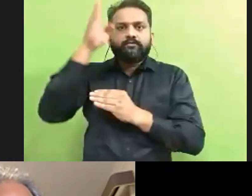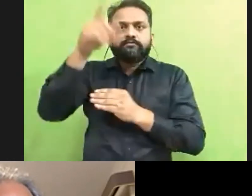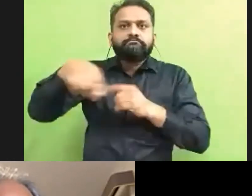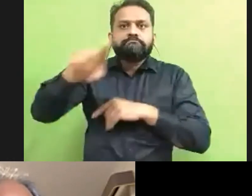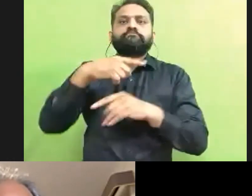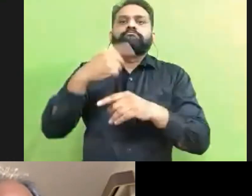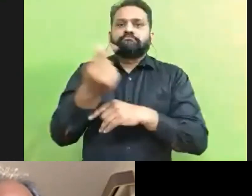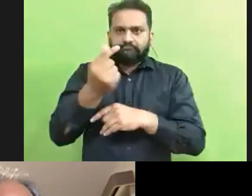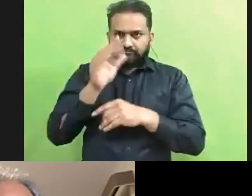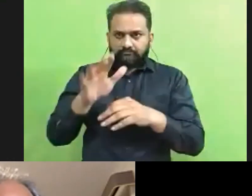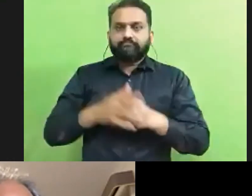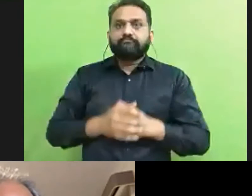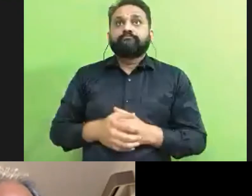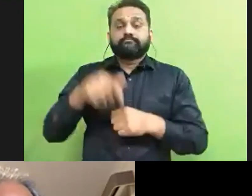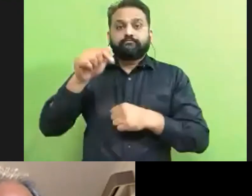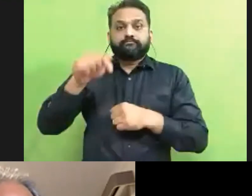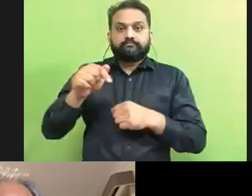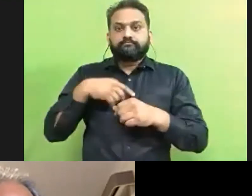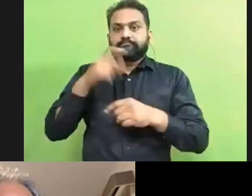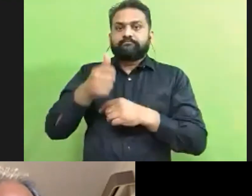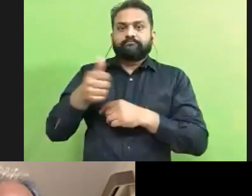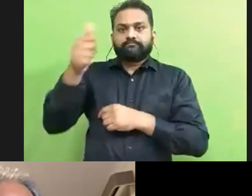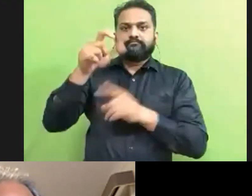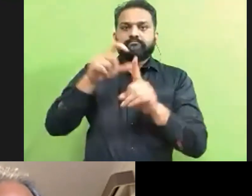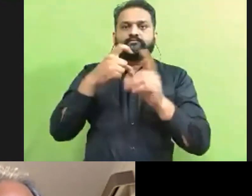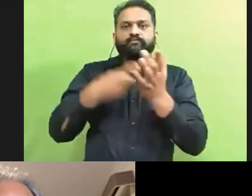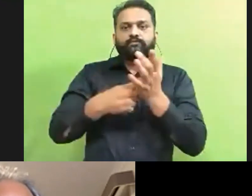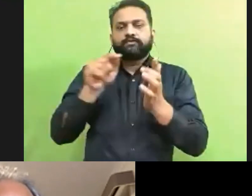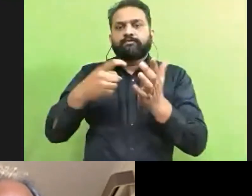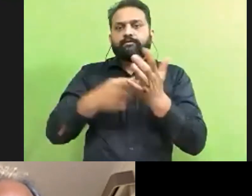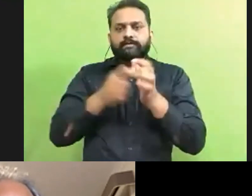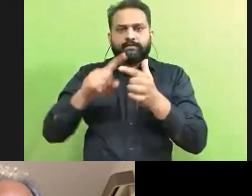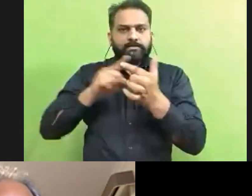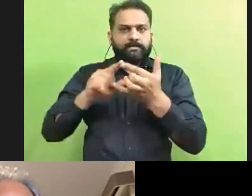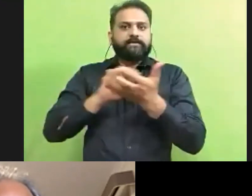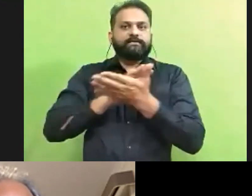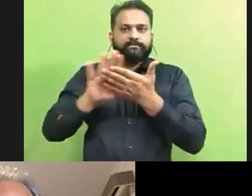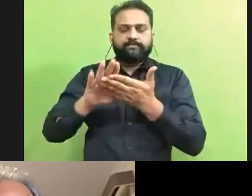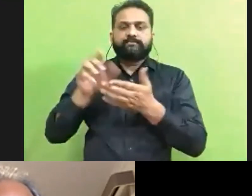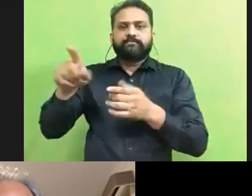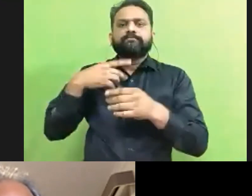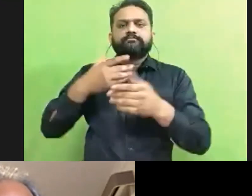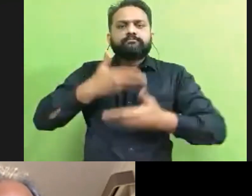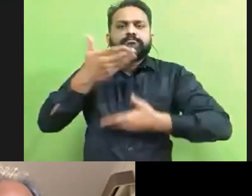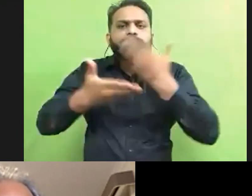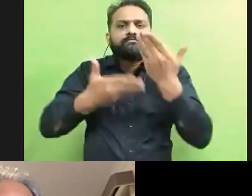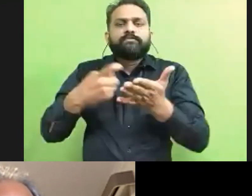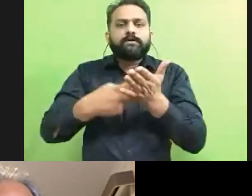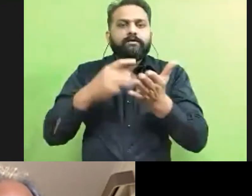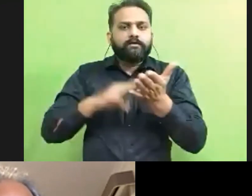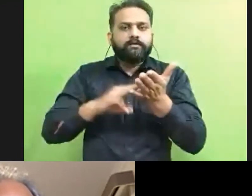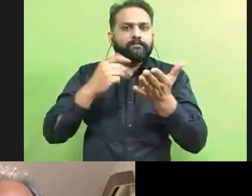today we have with us dr rajesh who is currently teaching in mit university melbourne australia